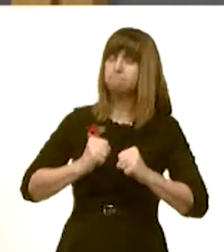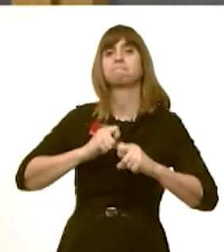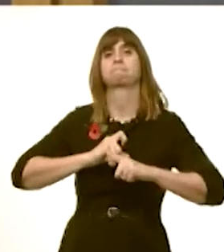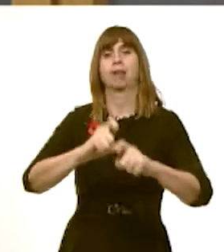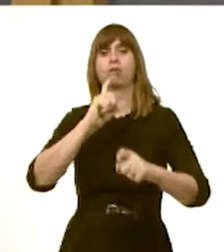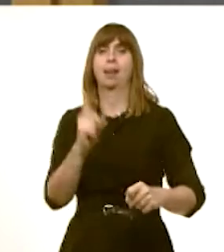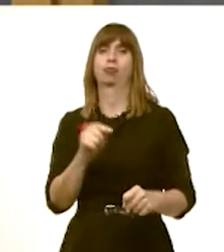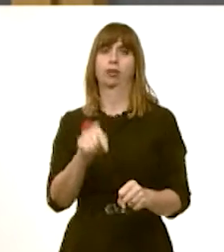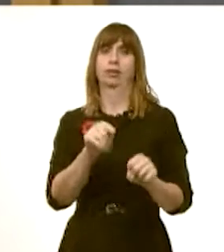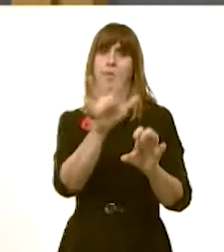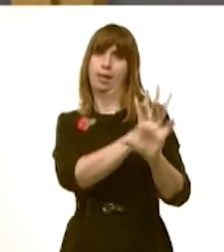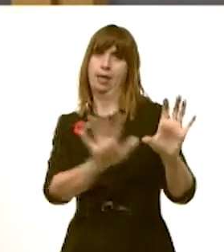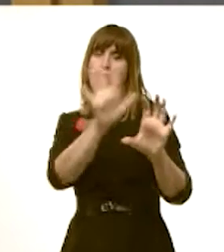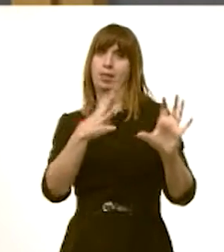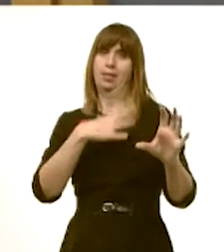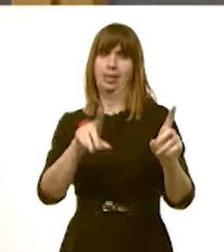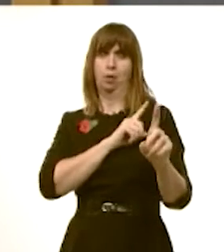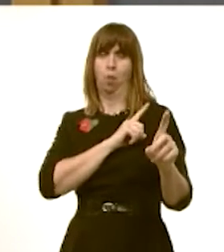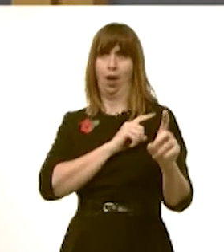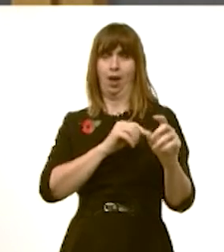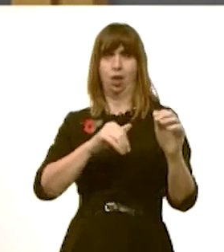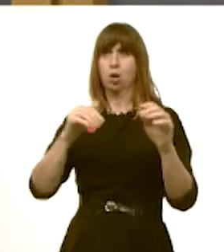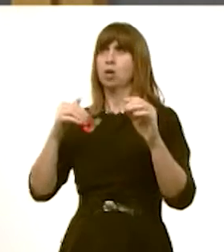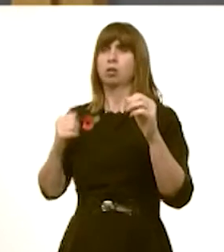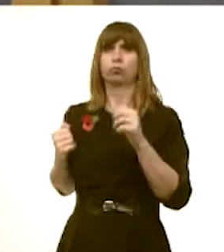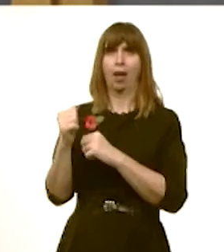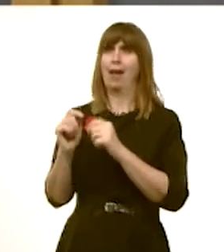crucial step towards connectivity for the people of Wales, none more, perhaps, than